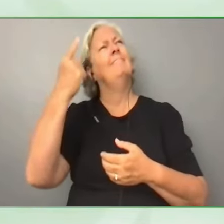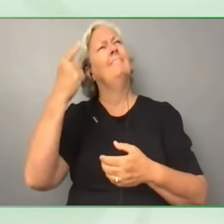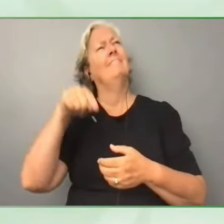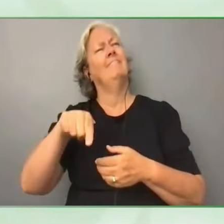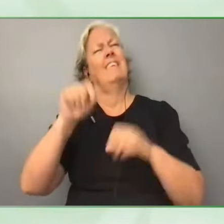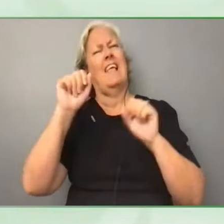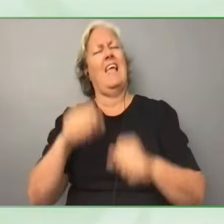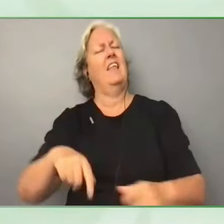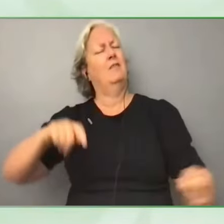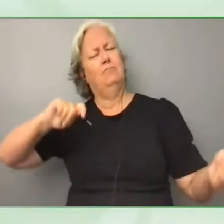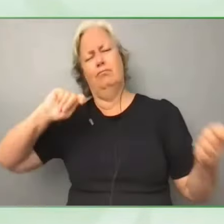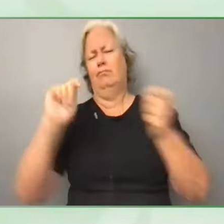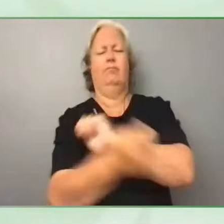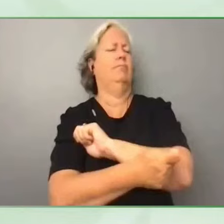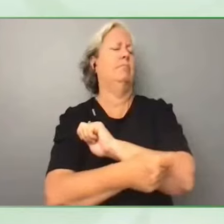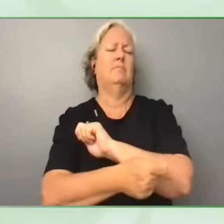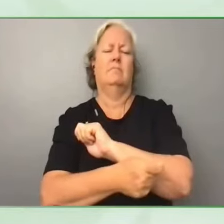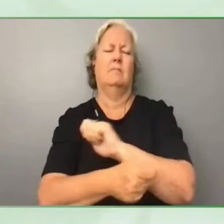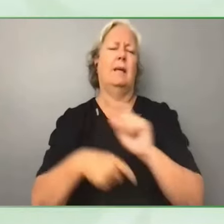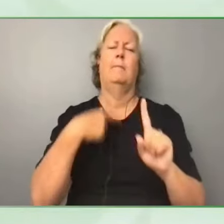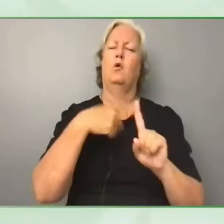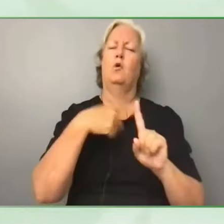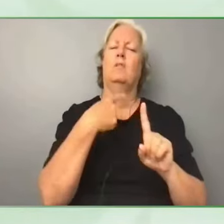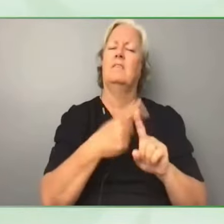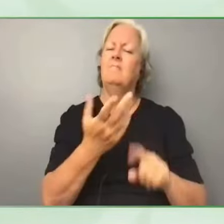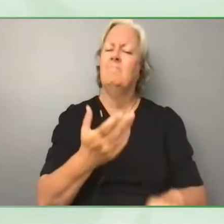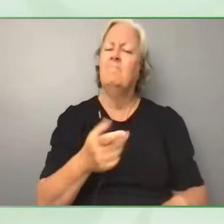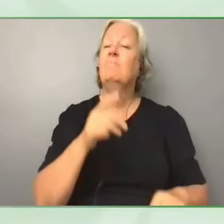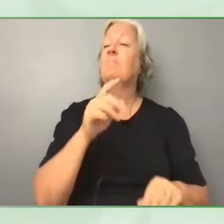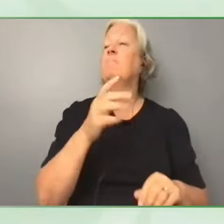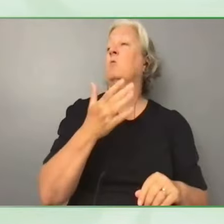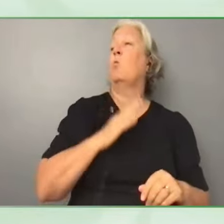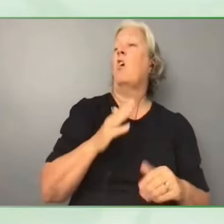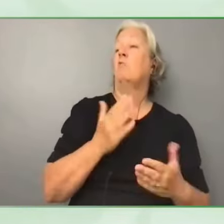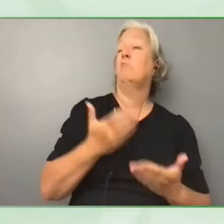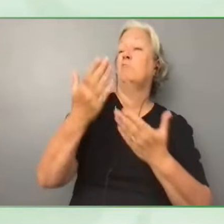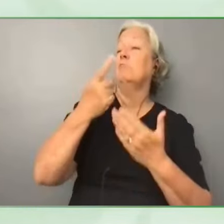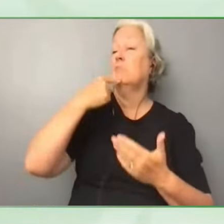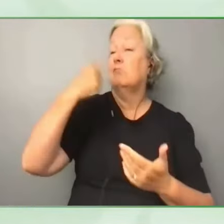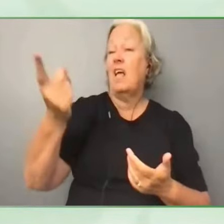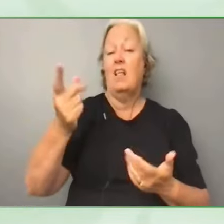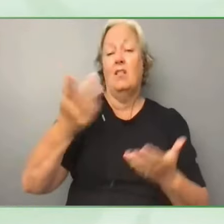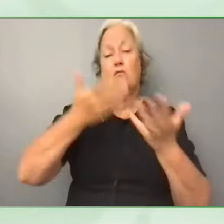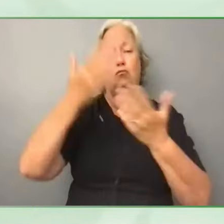suggest something to the authorities? I think the partnership.